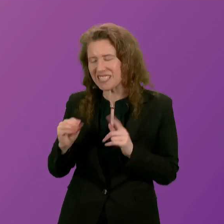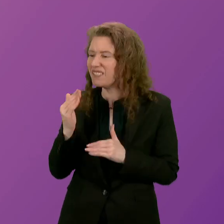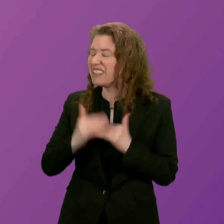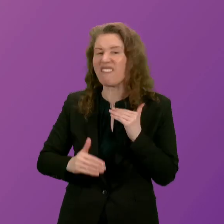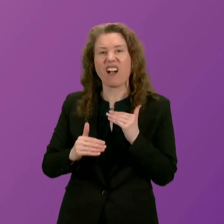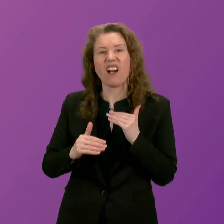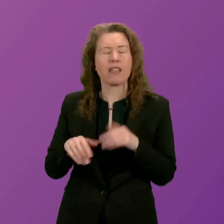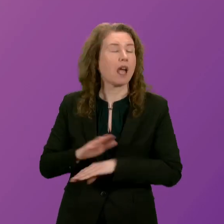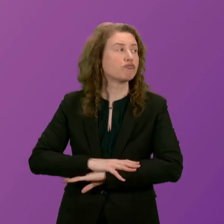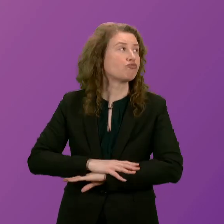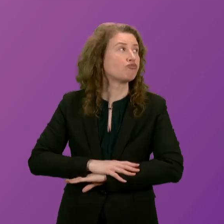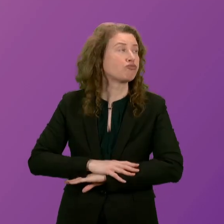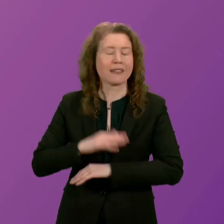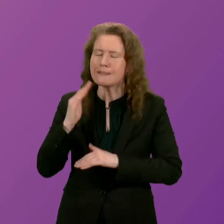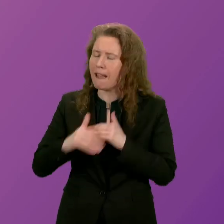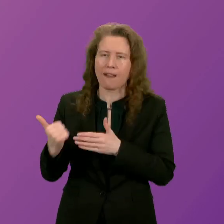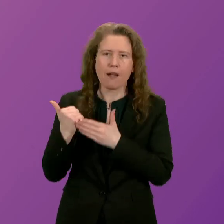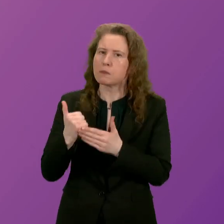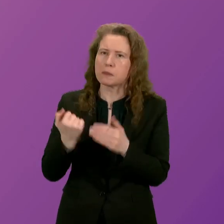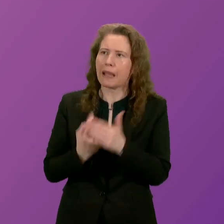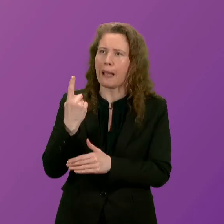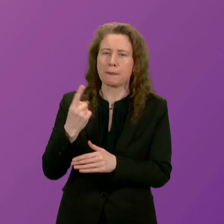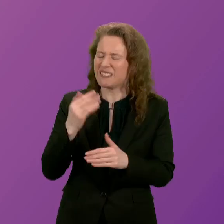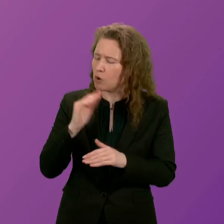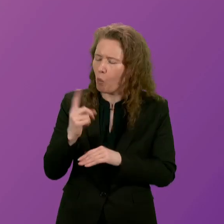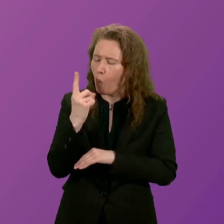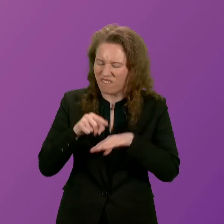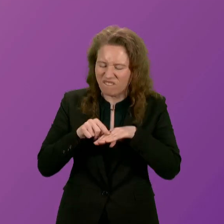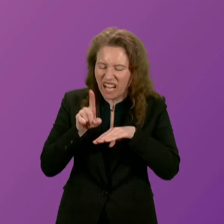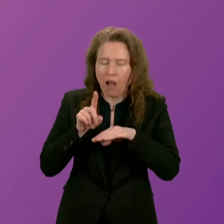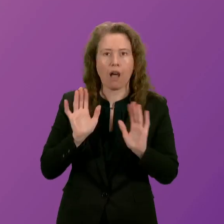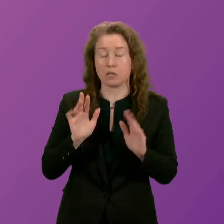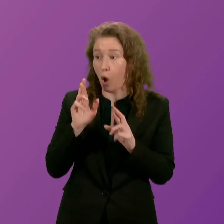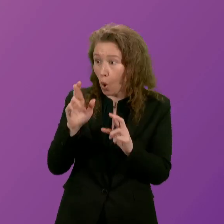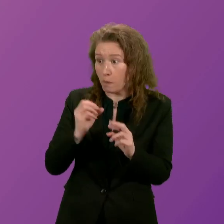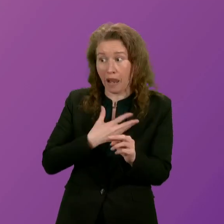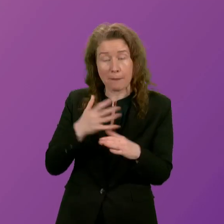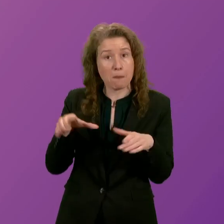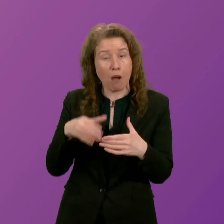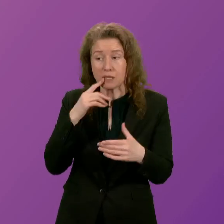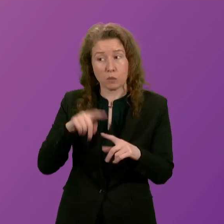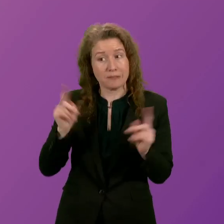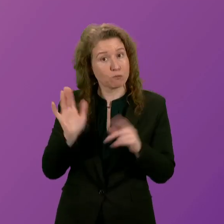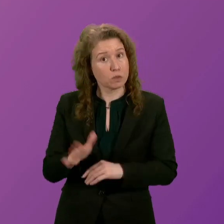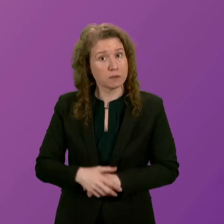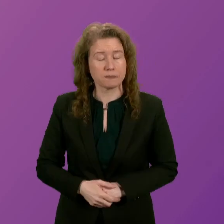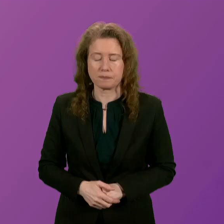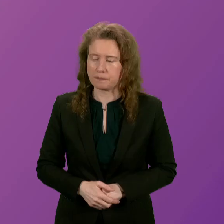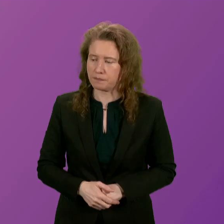a finger to make that happen—not one finger. I hope that the Labour Party will not do the same.